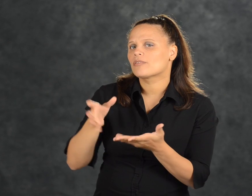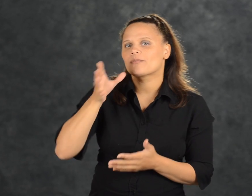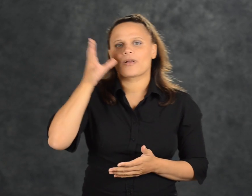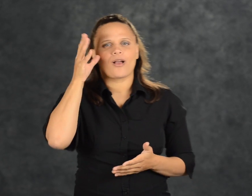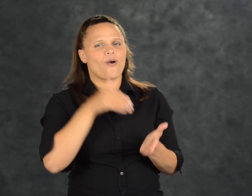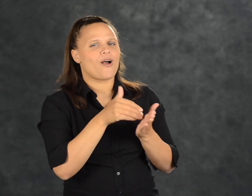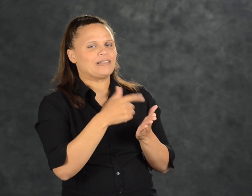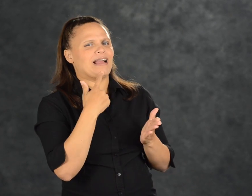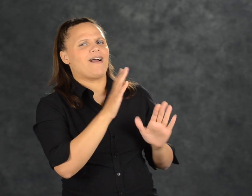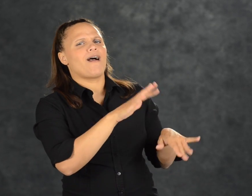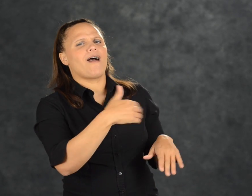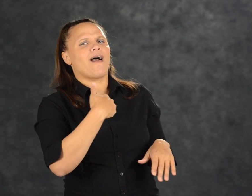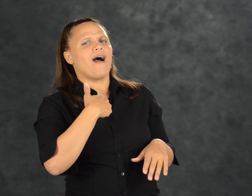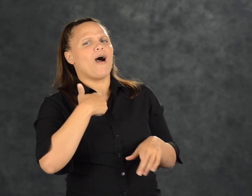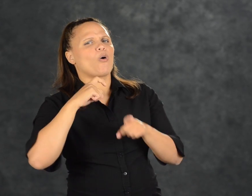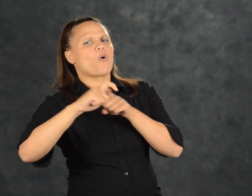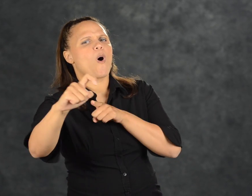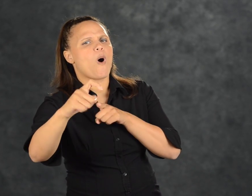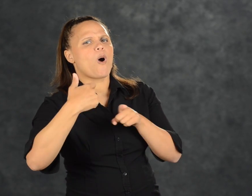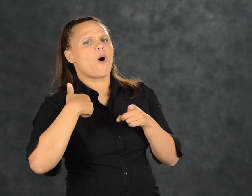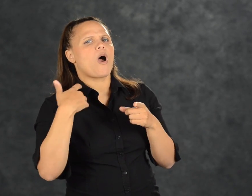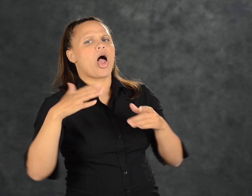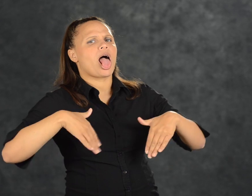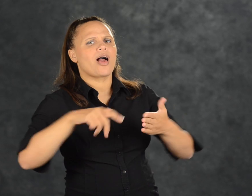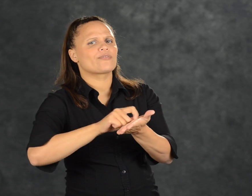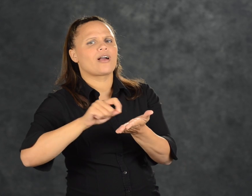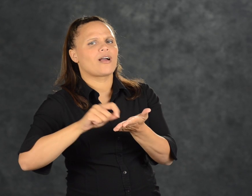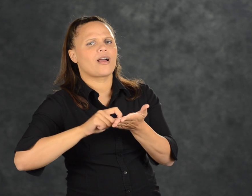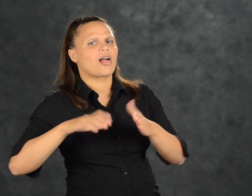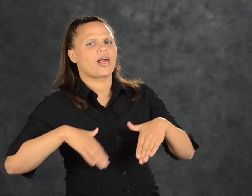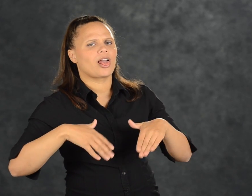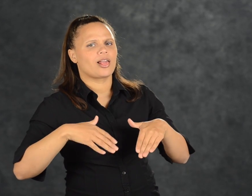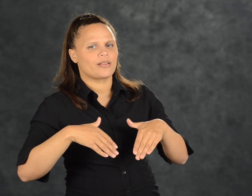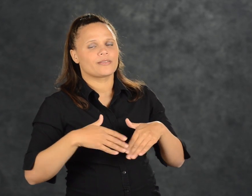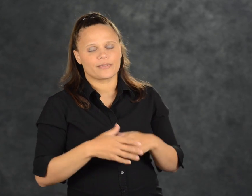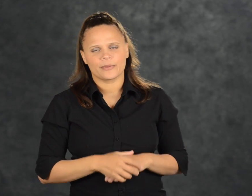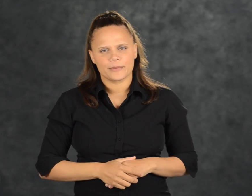And usually people say that they called, or spoke to someone,but never wrote anything down.